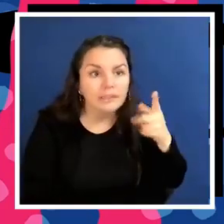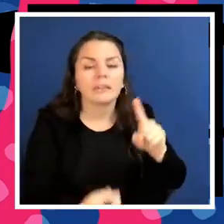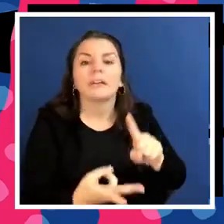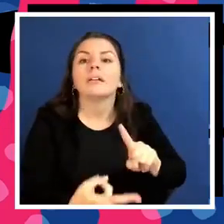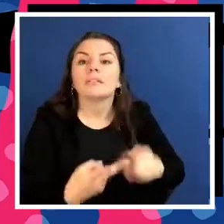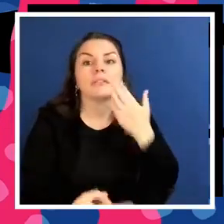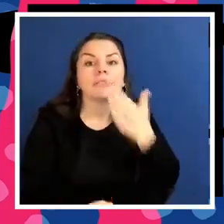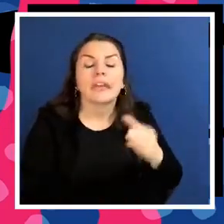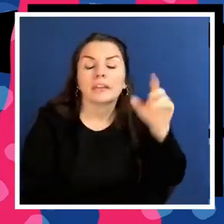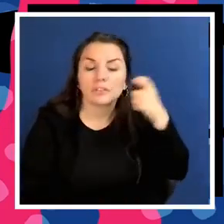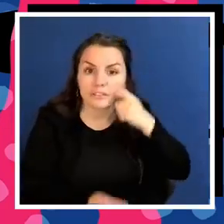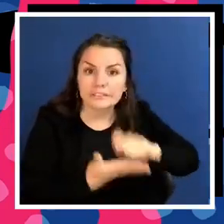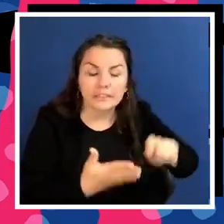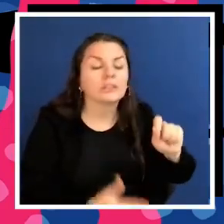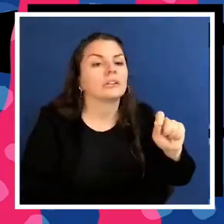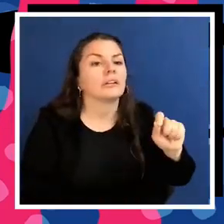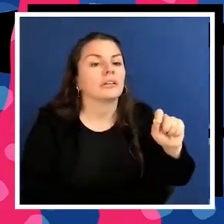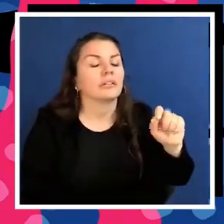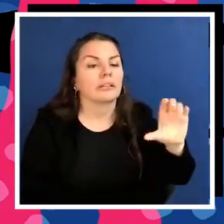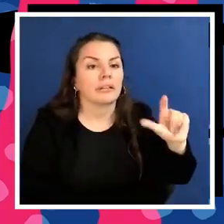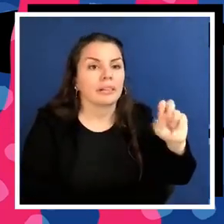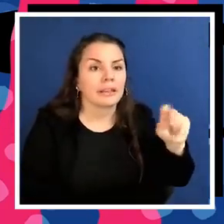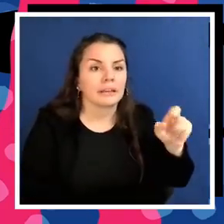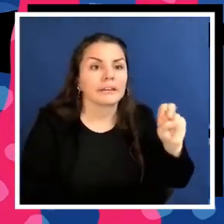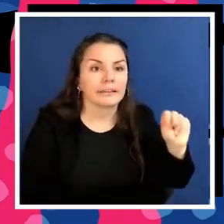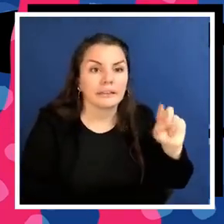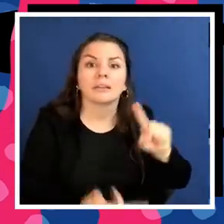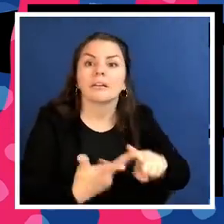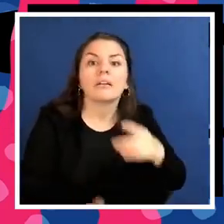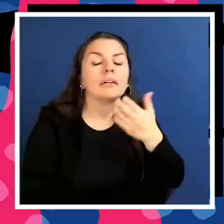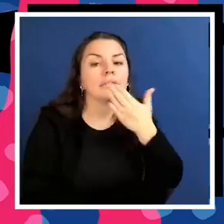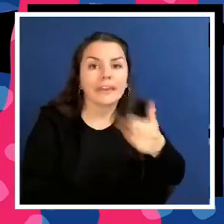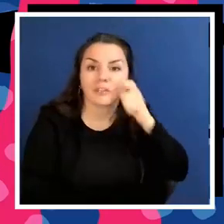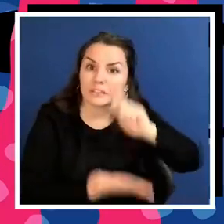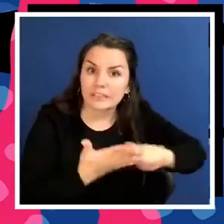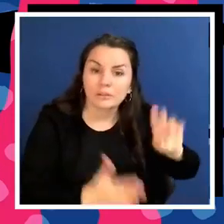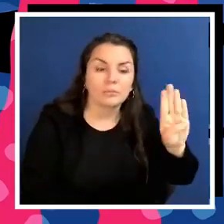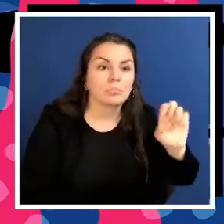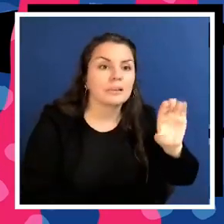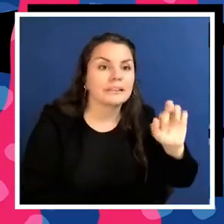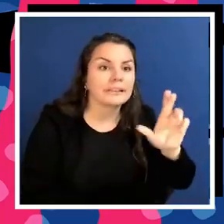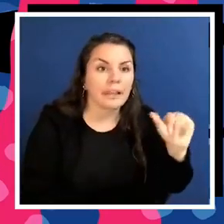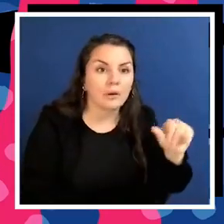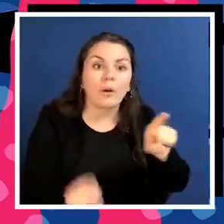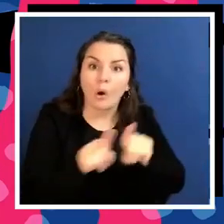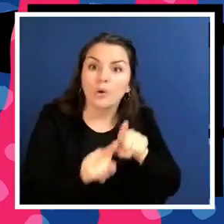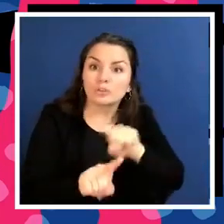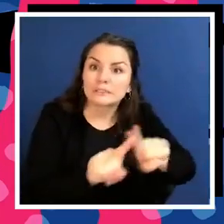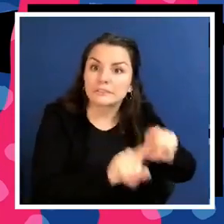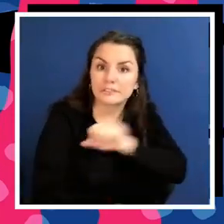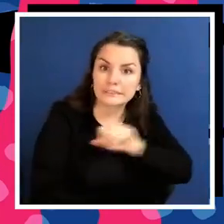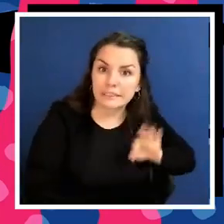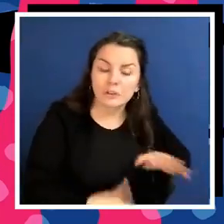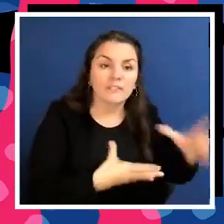LET ME START TO WRAP THIS UP